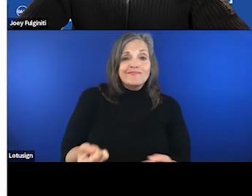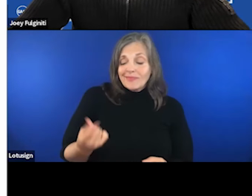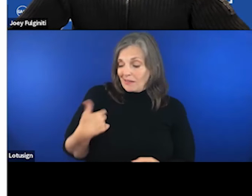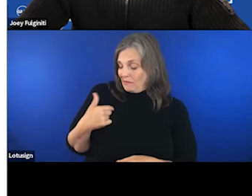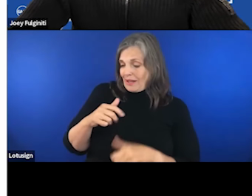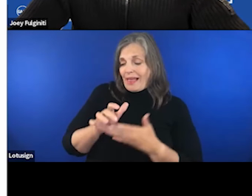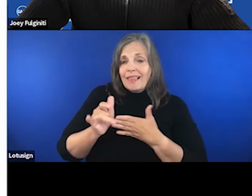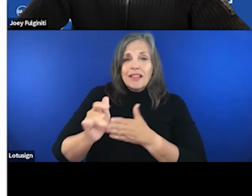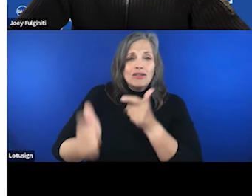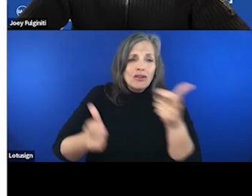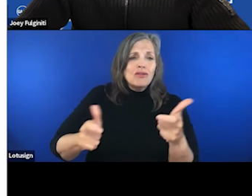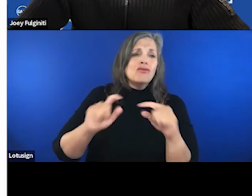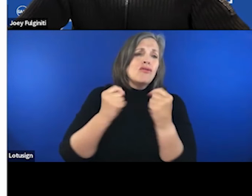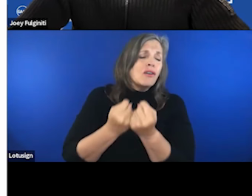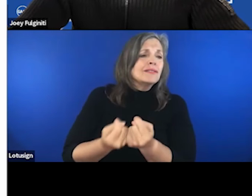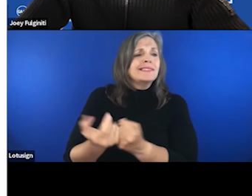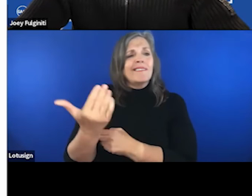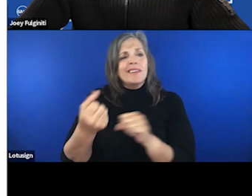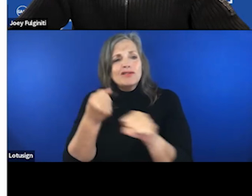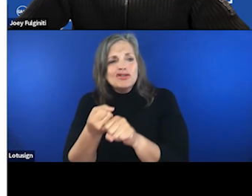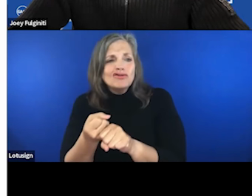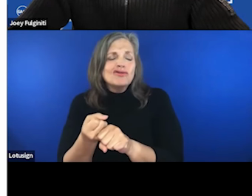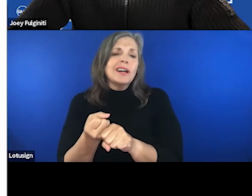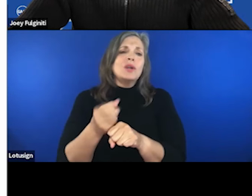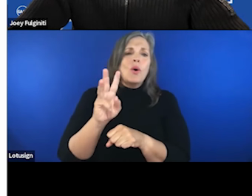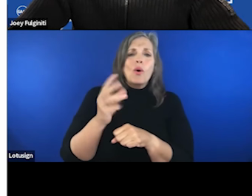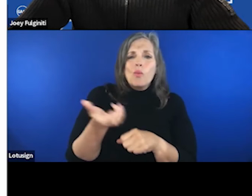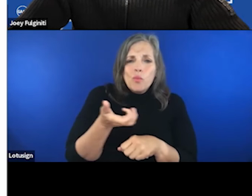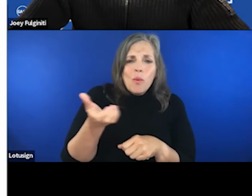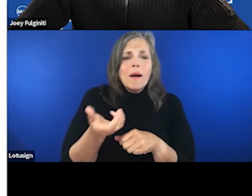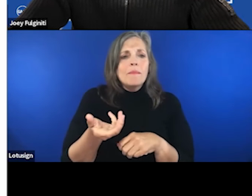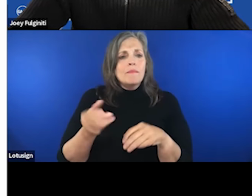enterprise applications about eight years mentoring and leading these creative teams